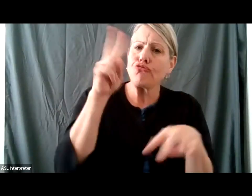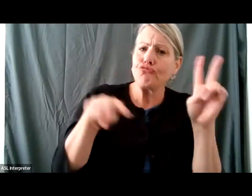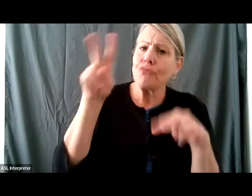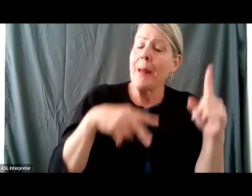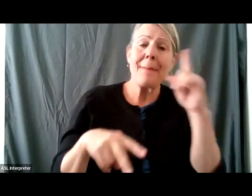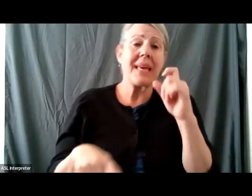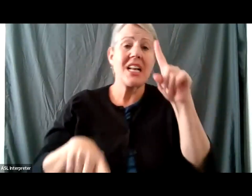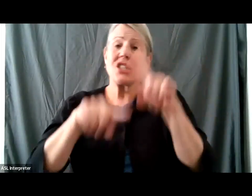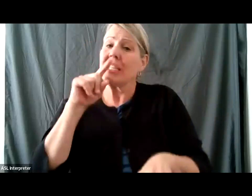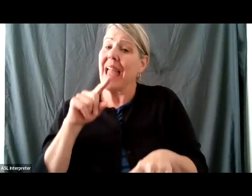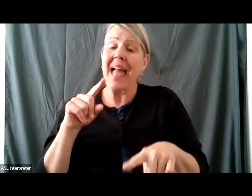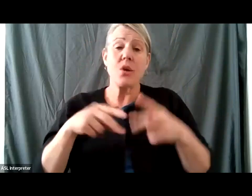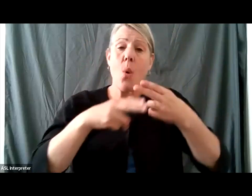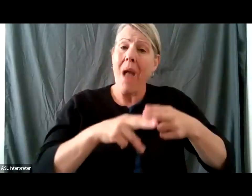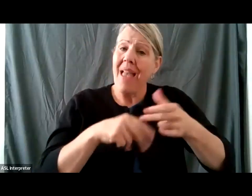get on a weight scale.